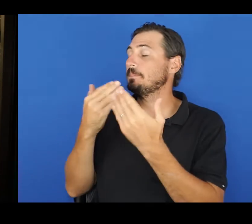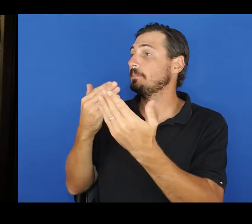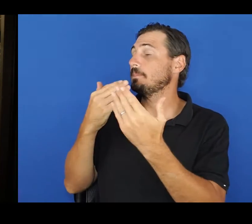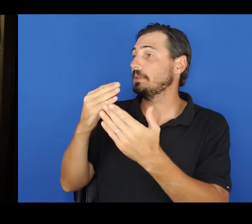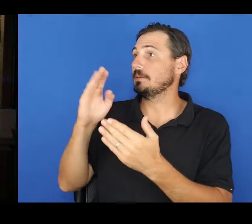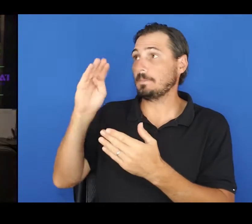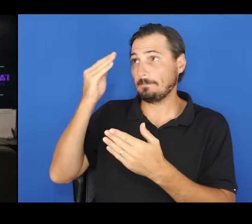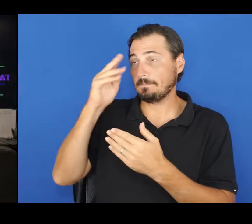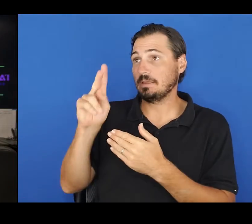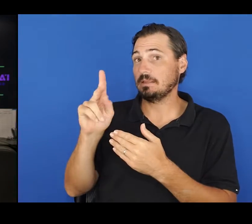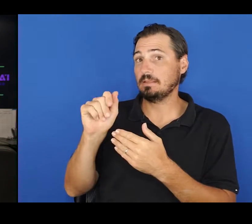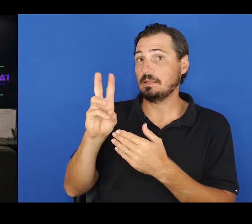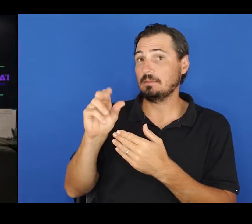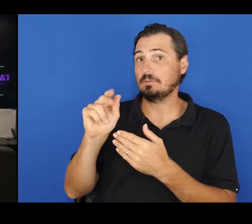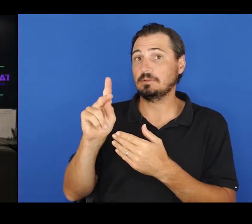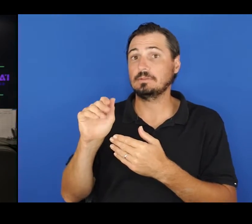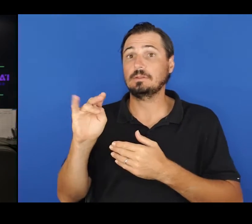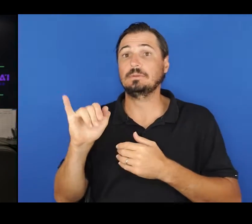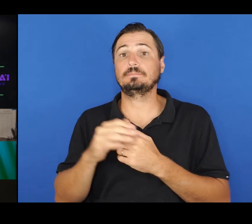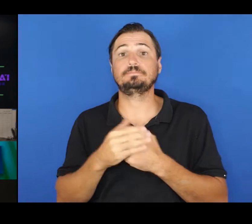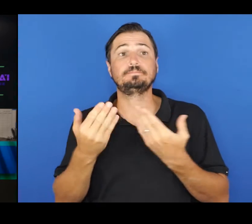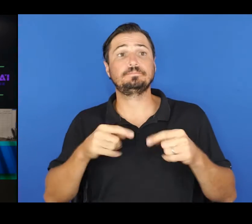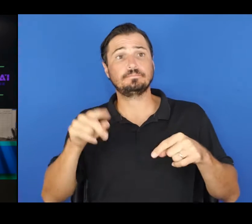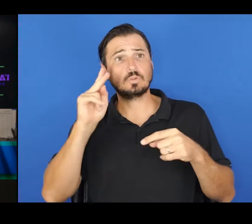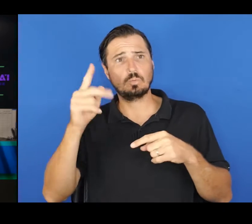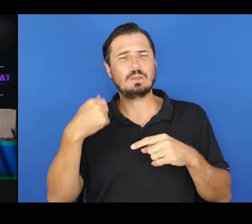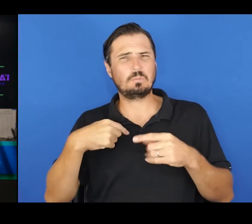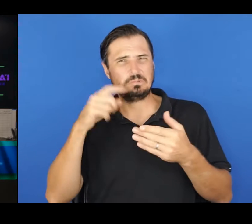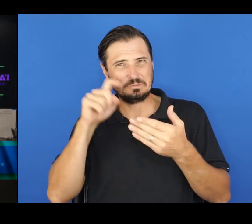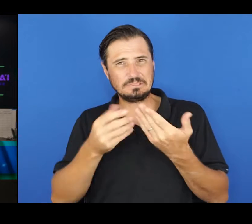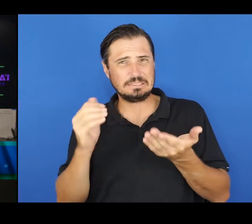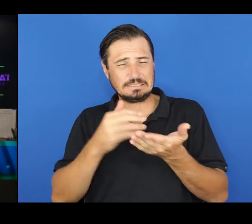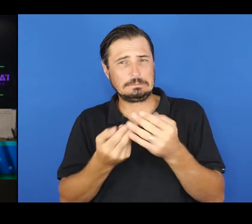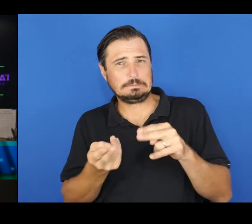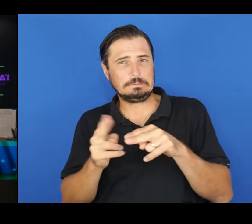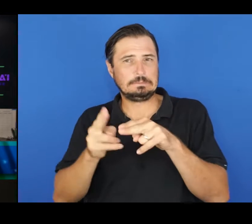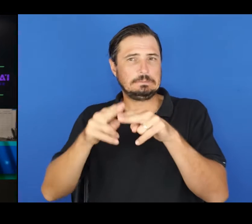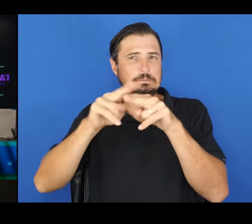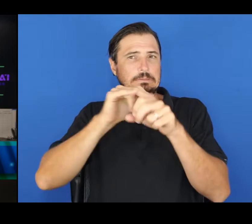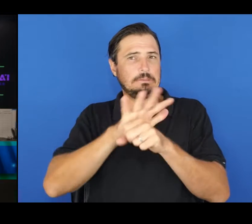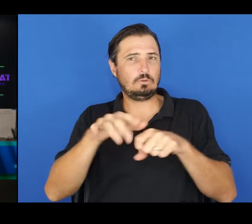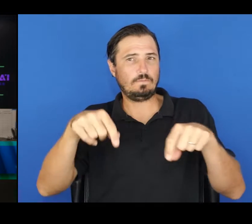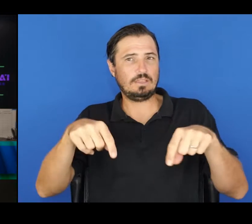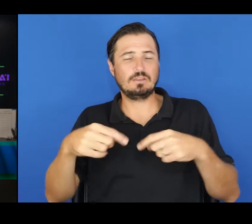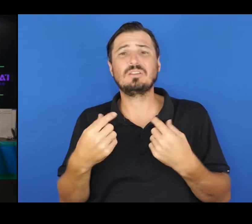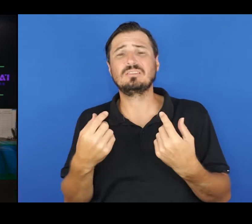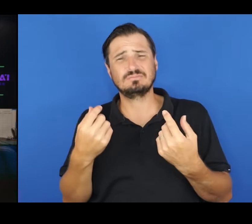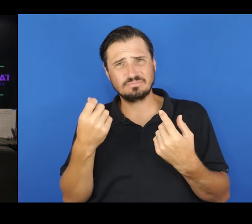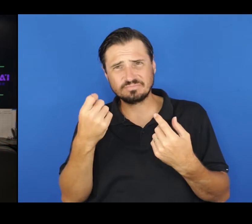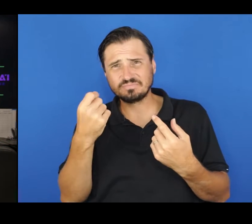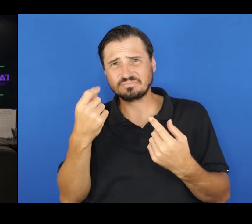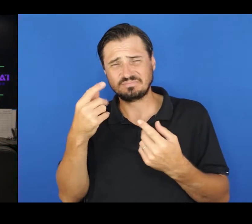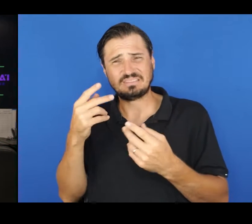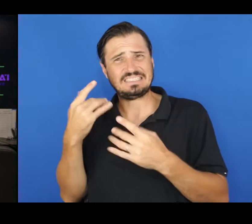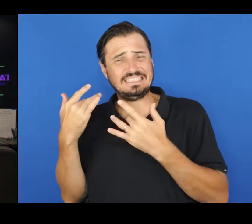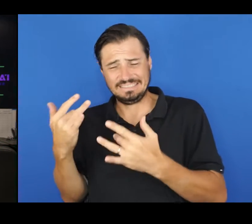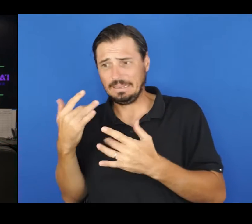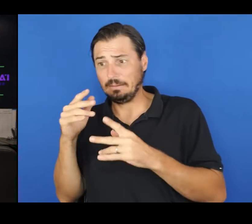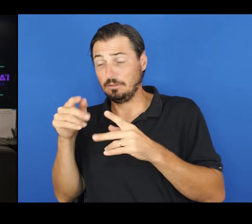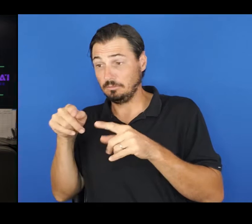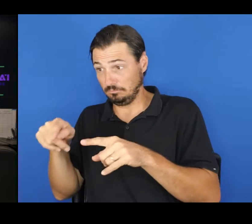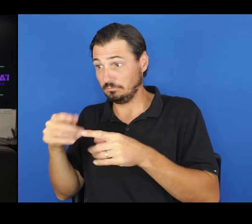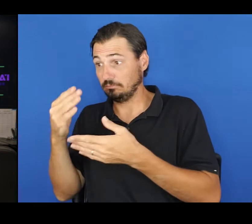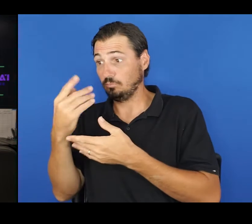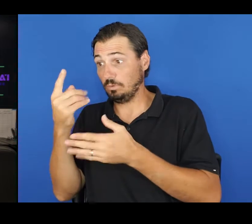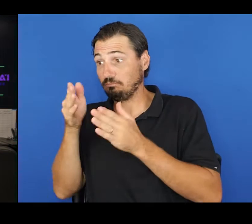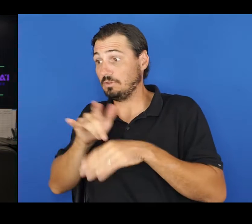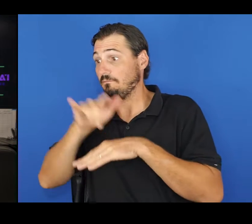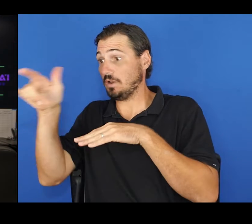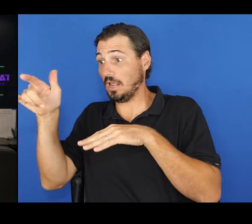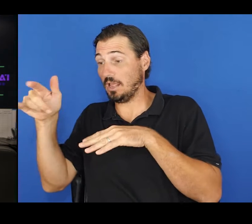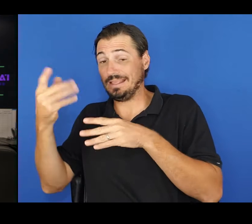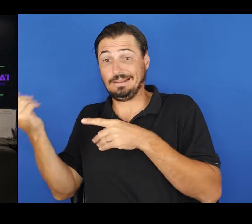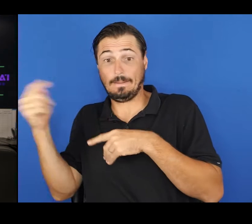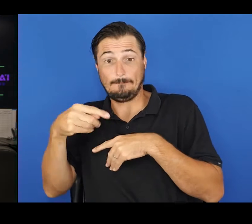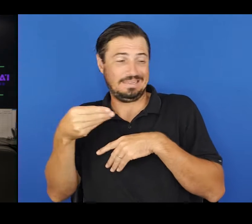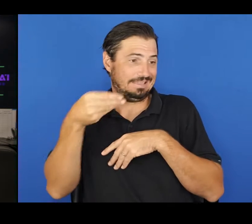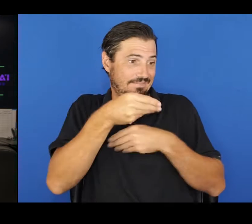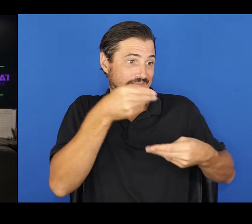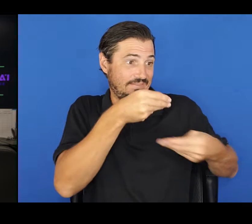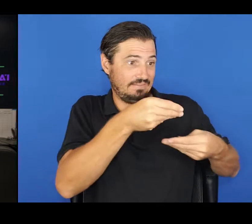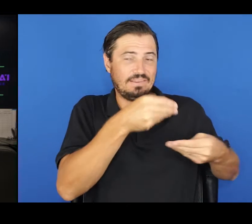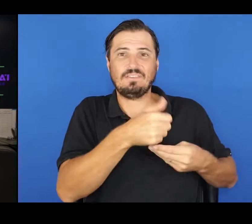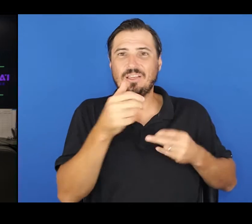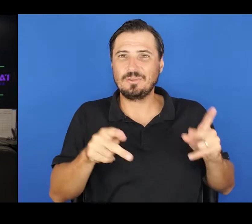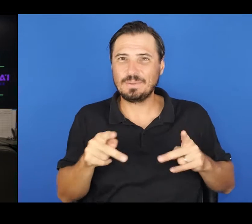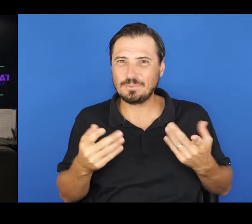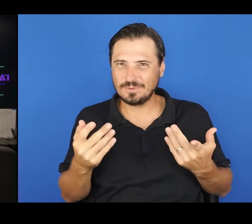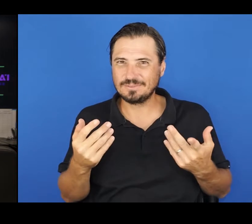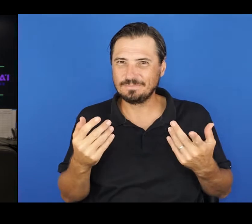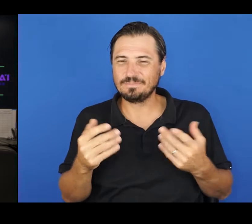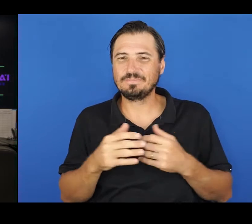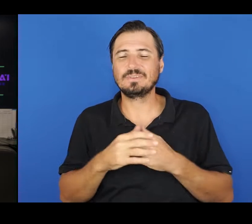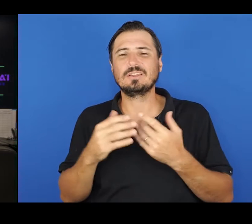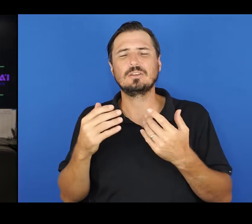Here on Kaua’i, we are seeing another rise in cases. Many of these cases are related to each other, and are linked to travel—either mainland or inter-island. Importantly, they are also linked to